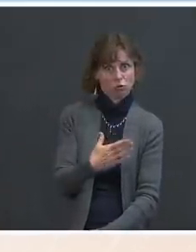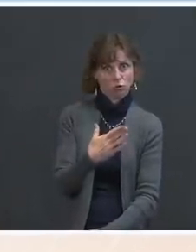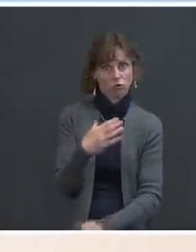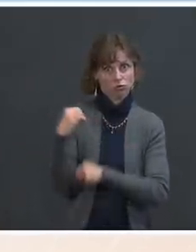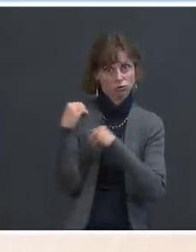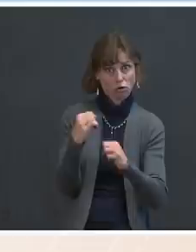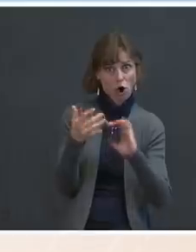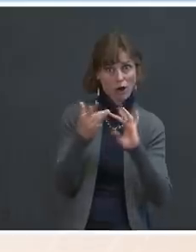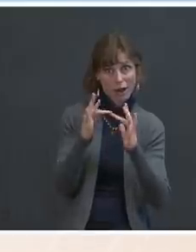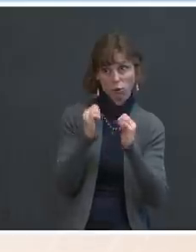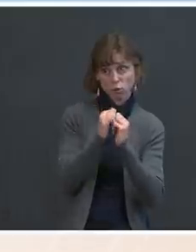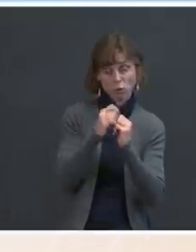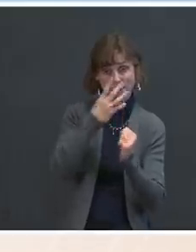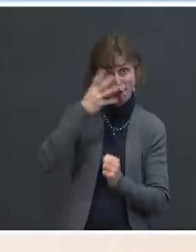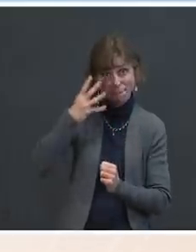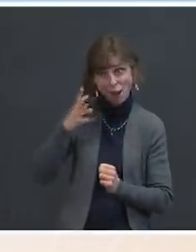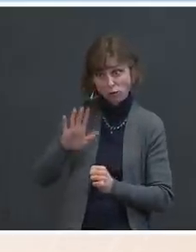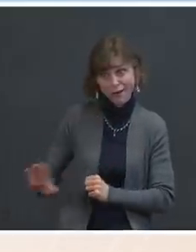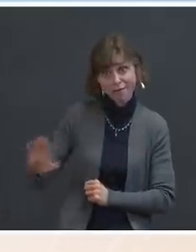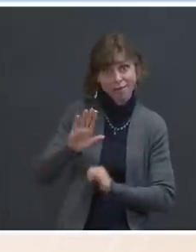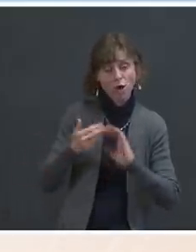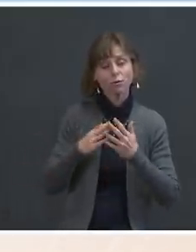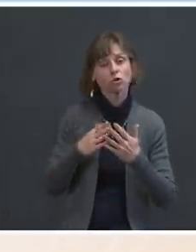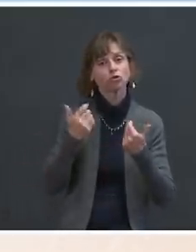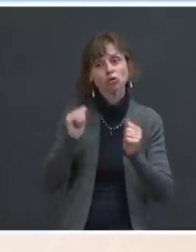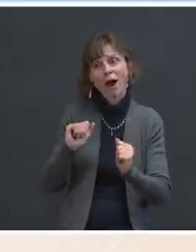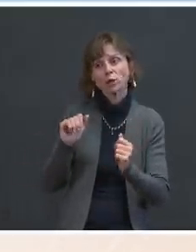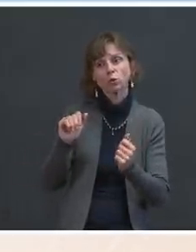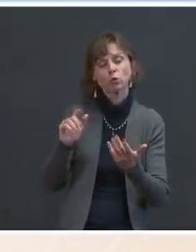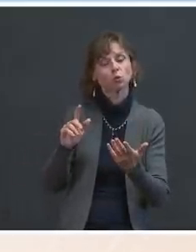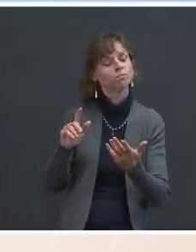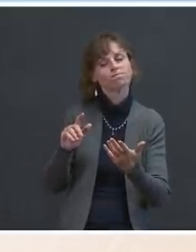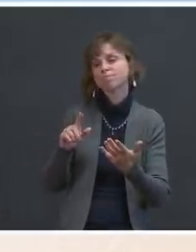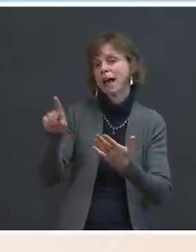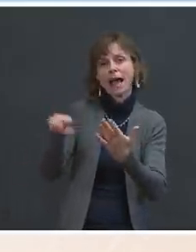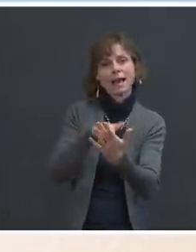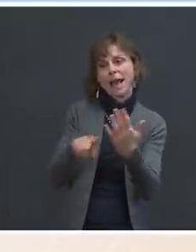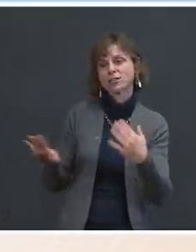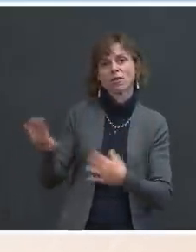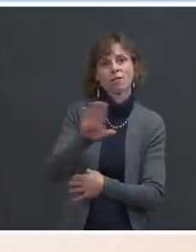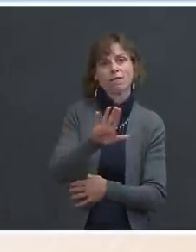to dispel the myths and misinformation that smugglers are using. Right?